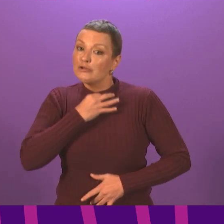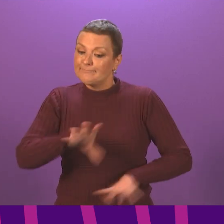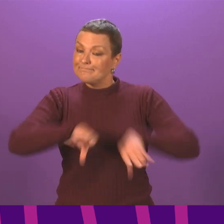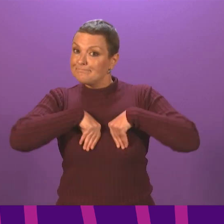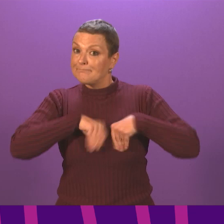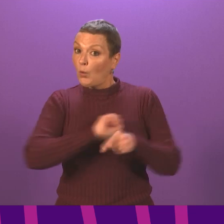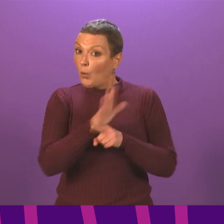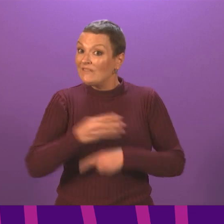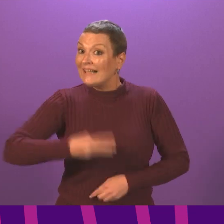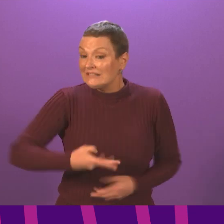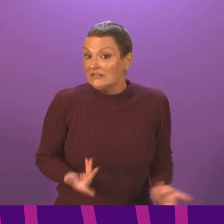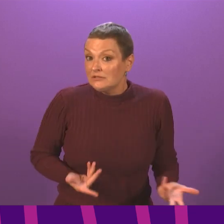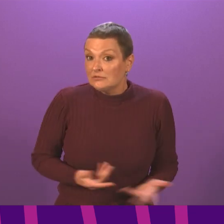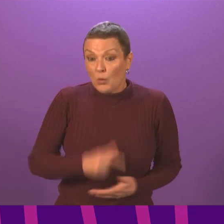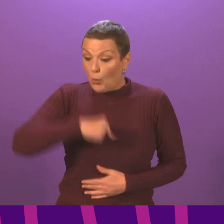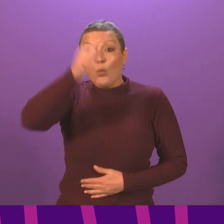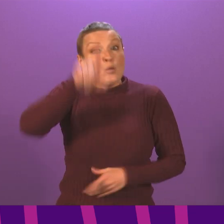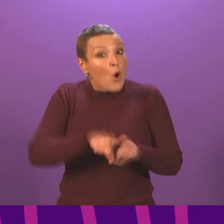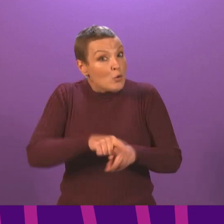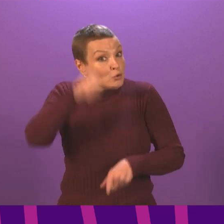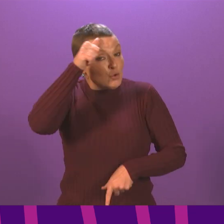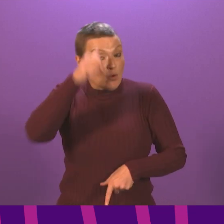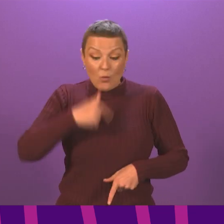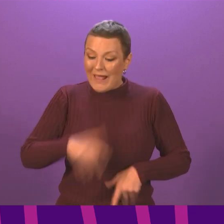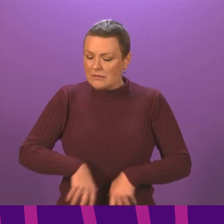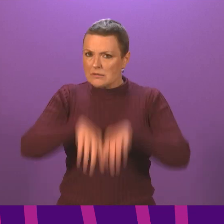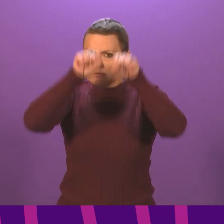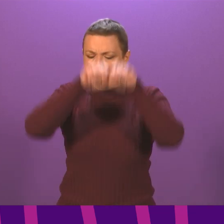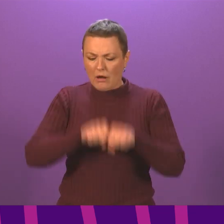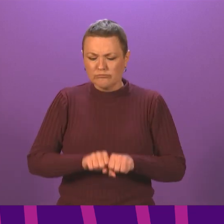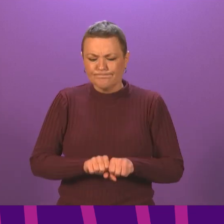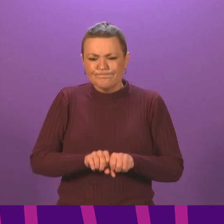and we know that when community transmission rises, so, too, does the risk of outbreaks